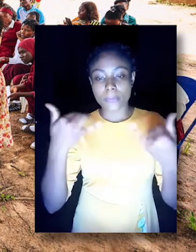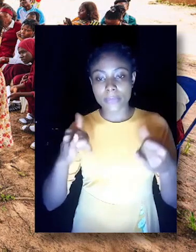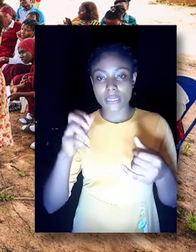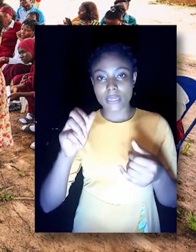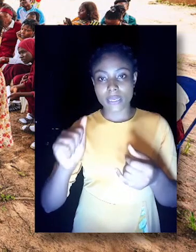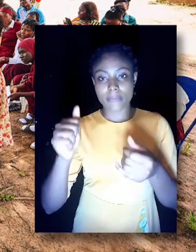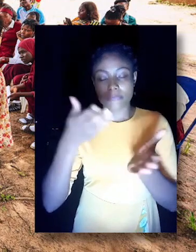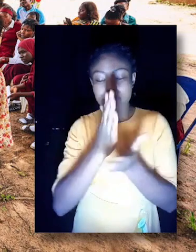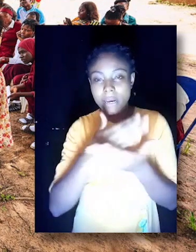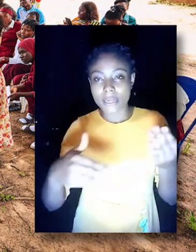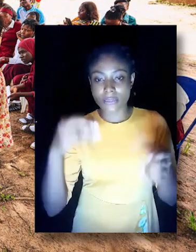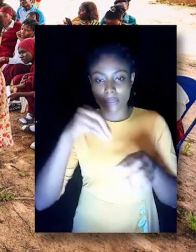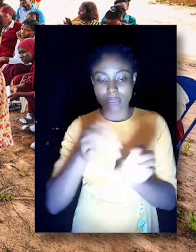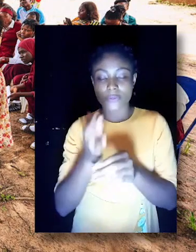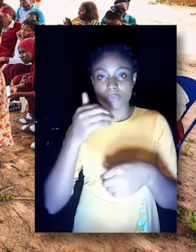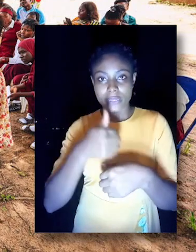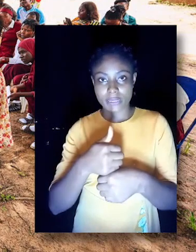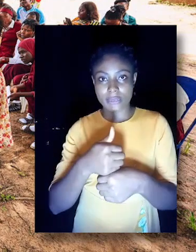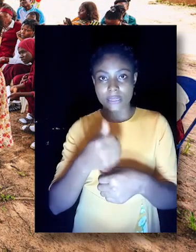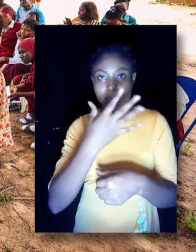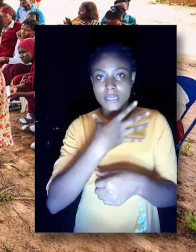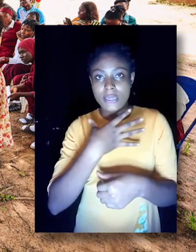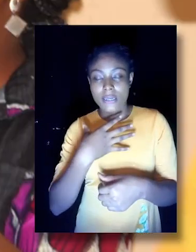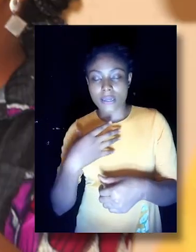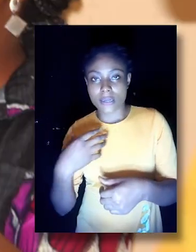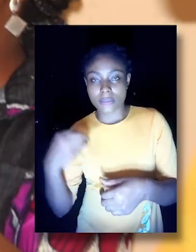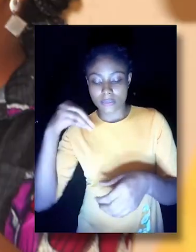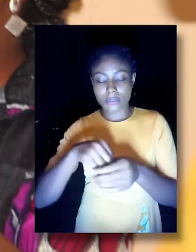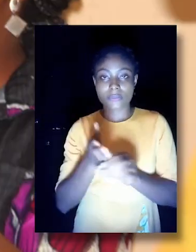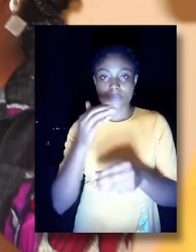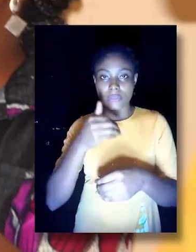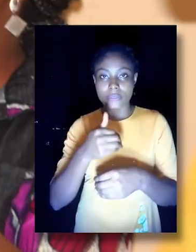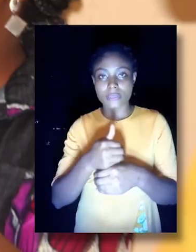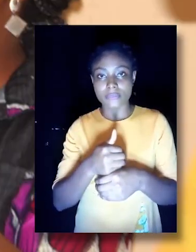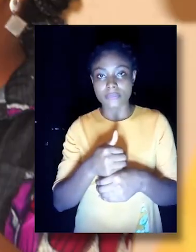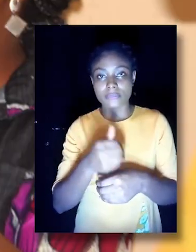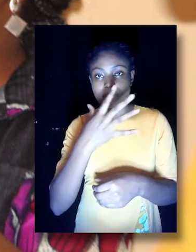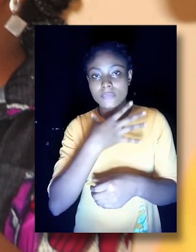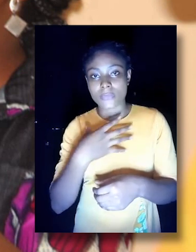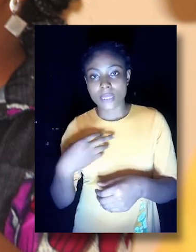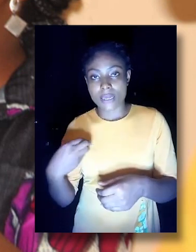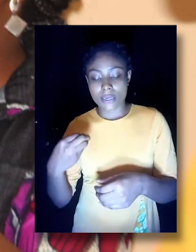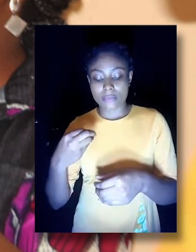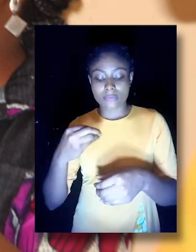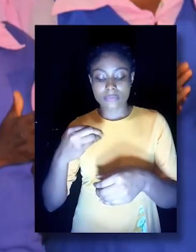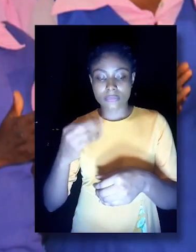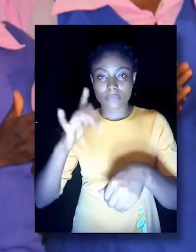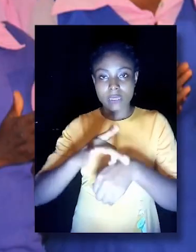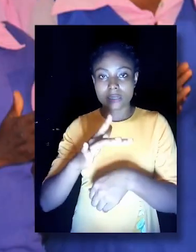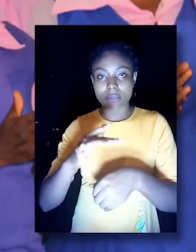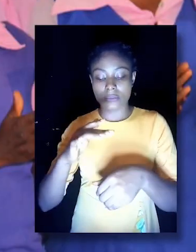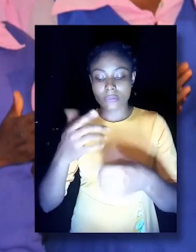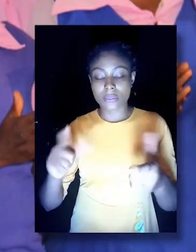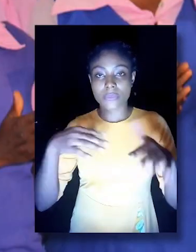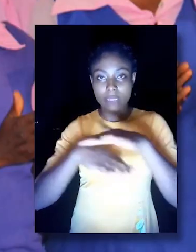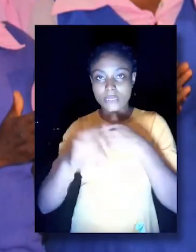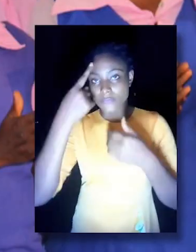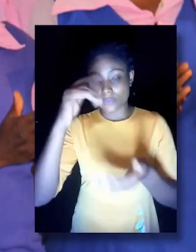a role to play in creating early language access for that deaf child born in our family